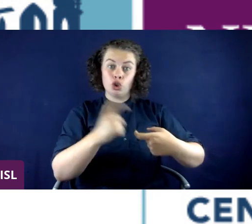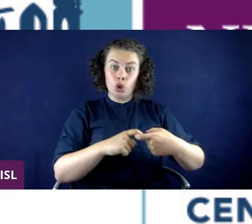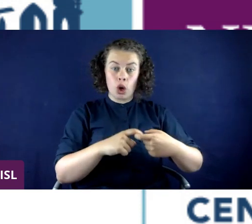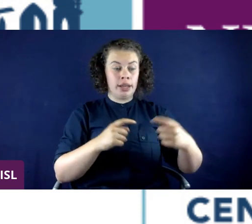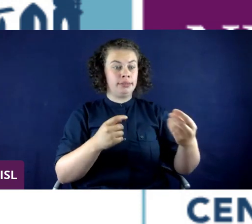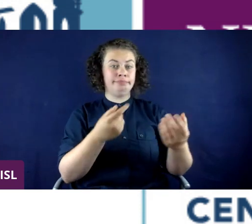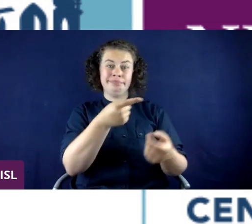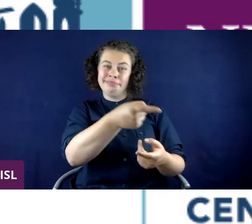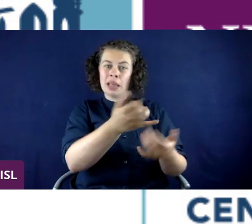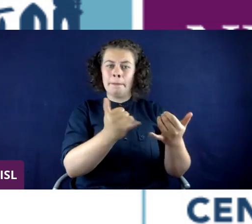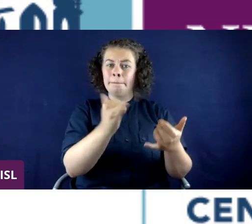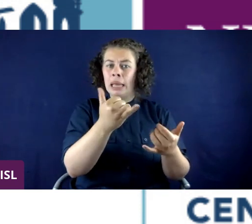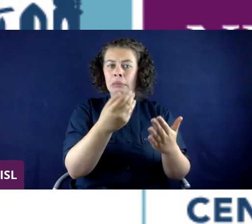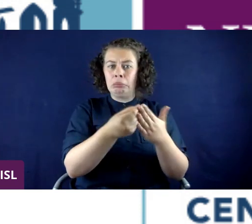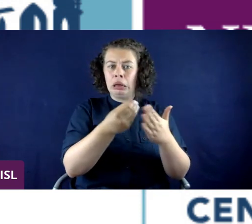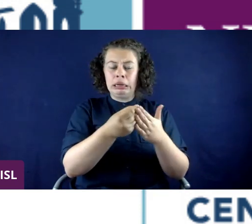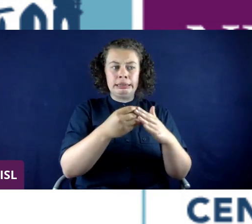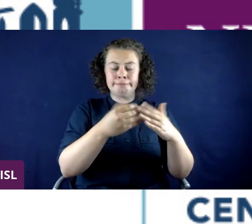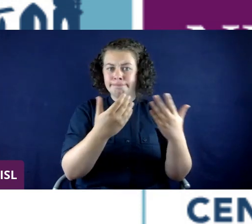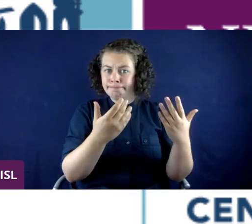And on top of that,